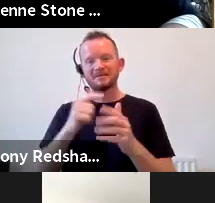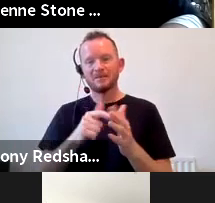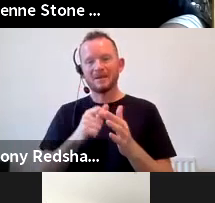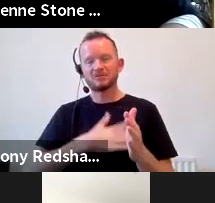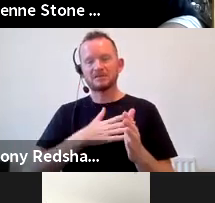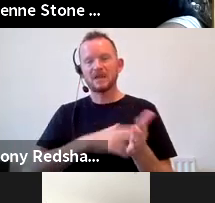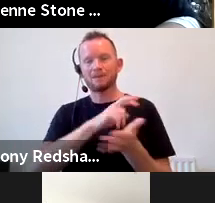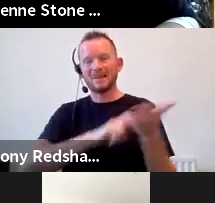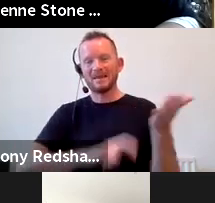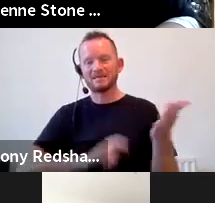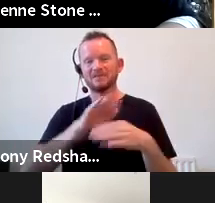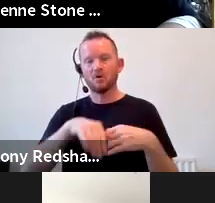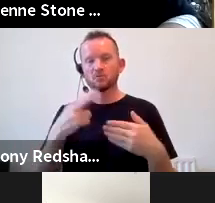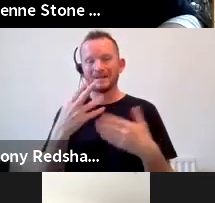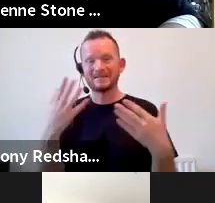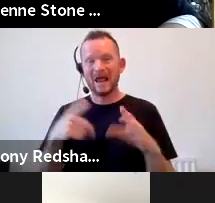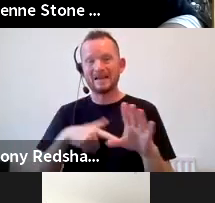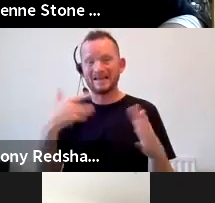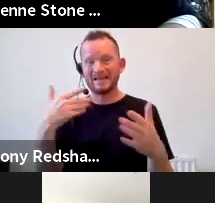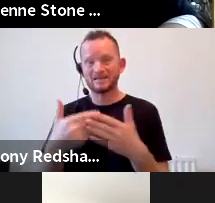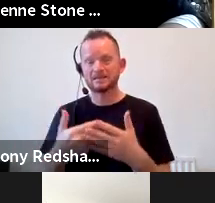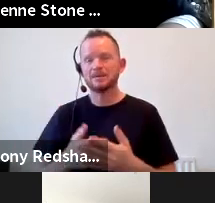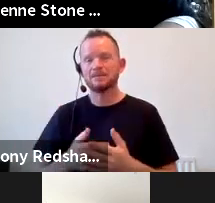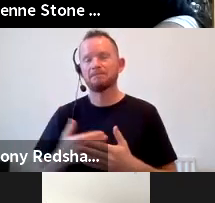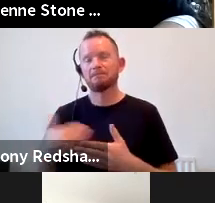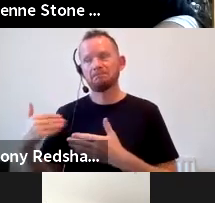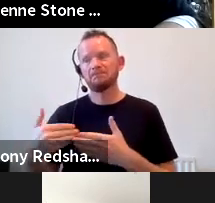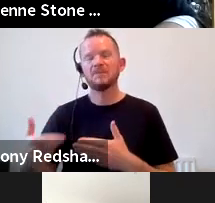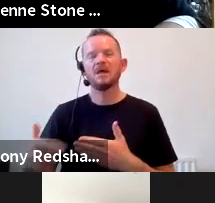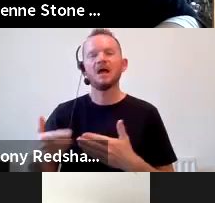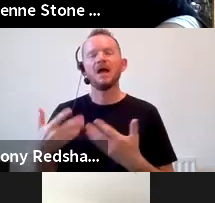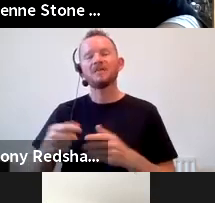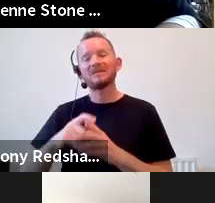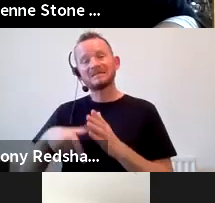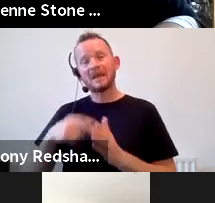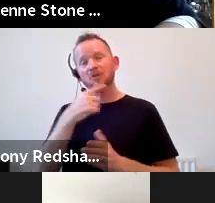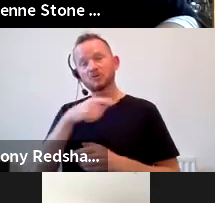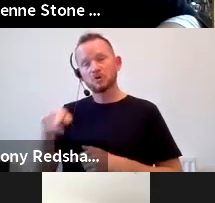For almost 29 years. I've got a disabled son.